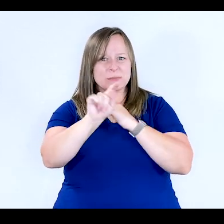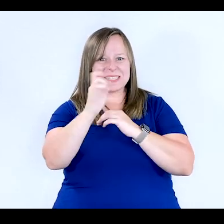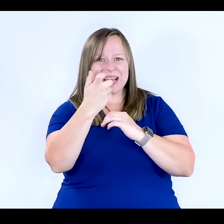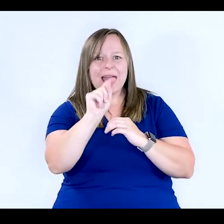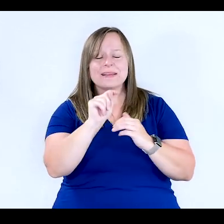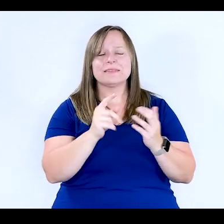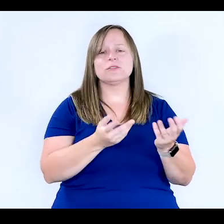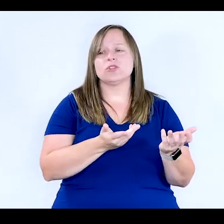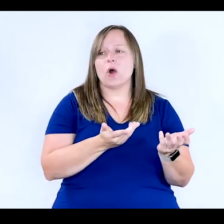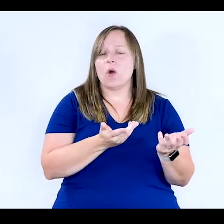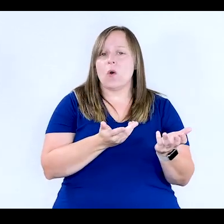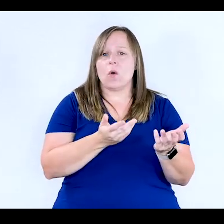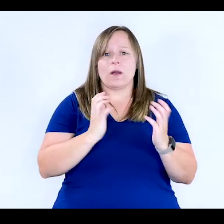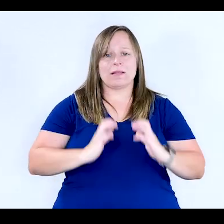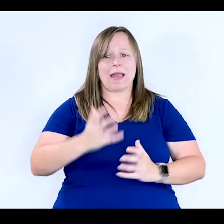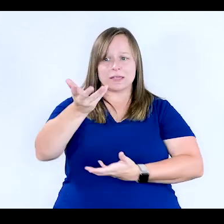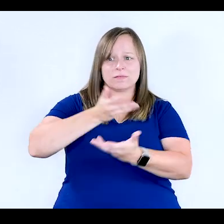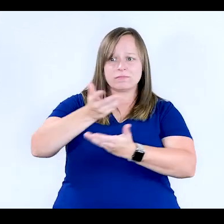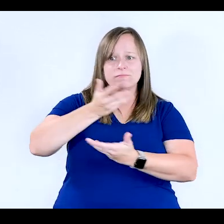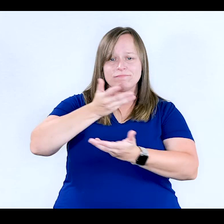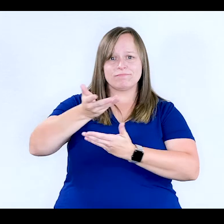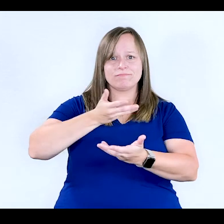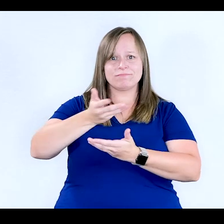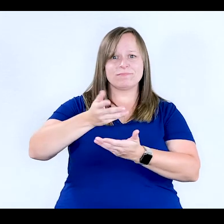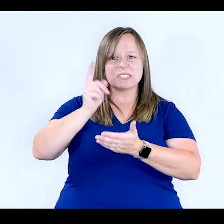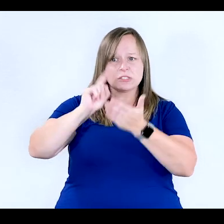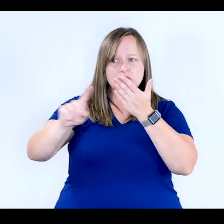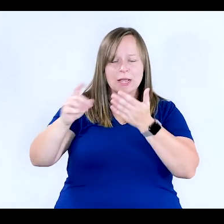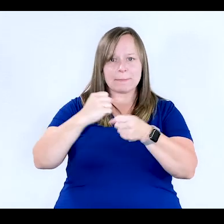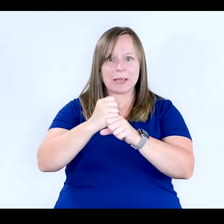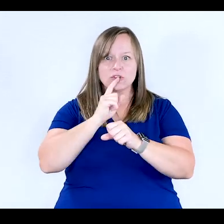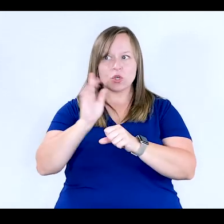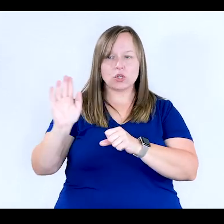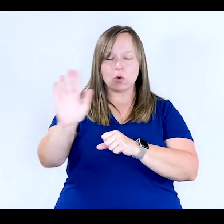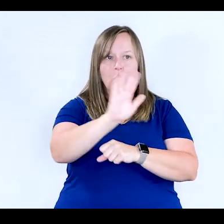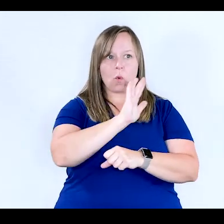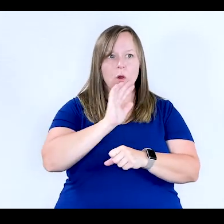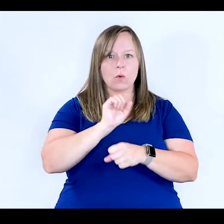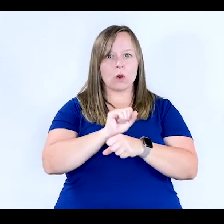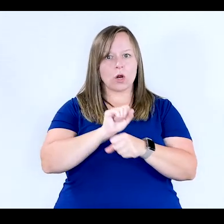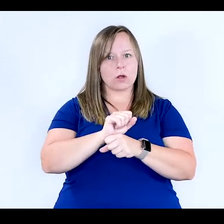text. So in client correspondence, for example, checking to ensure that the